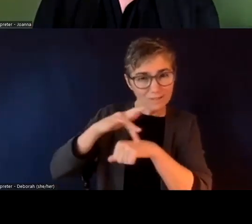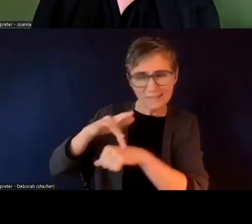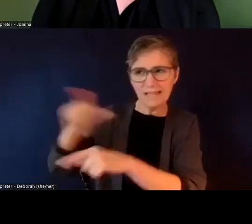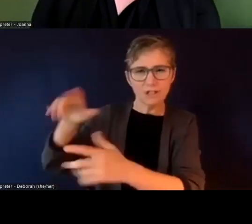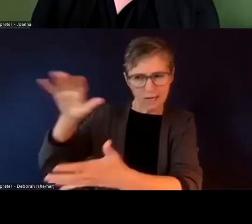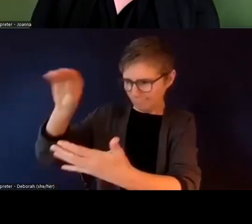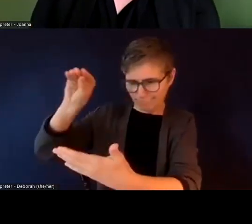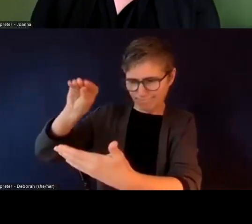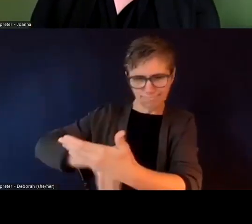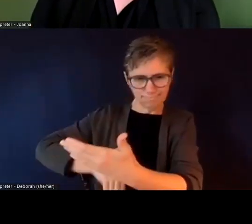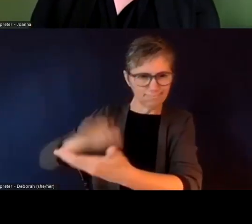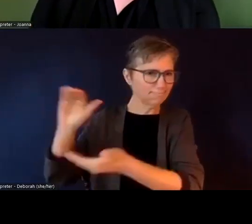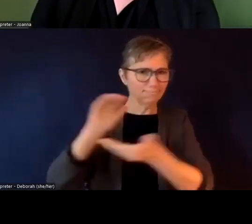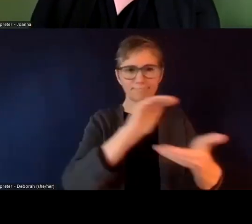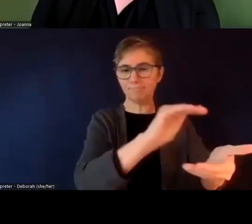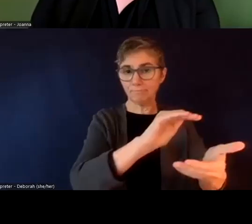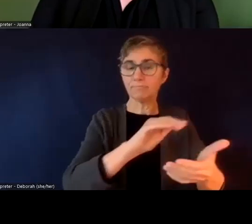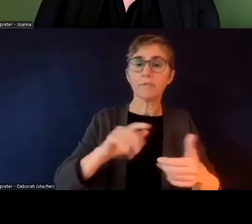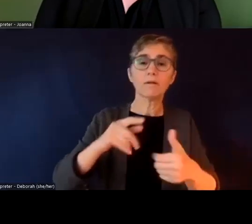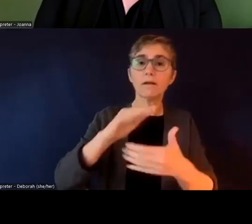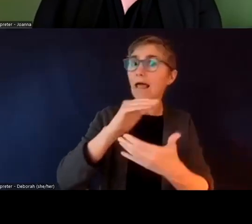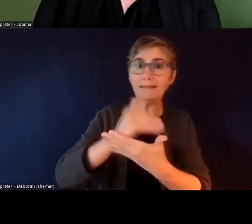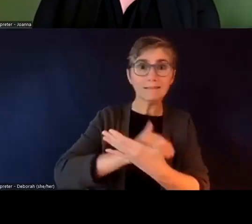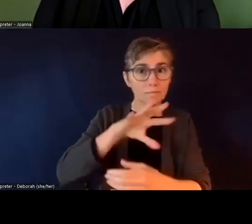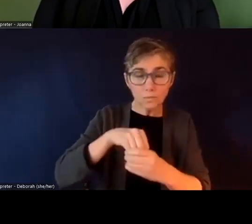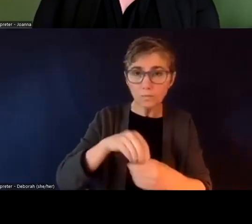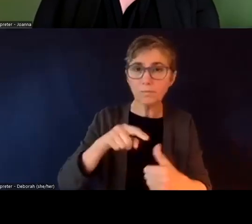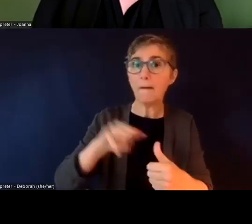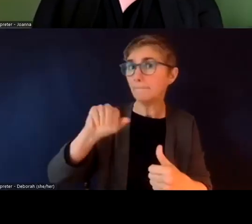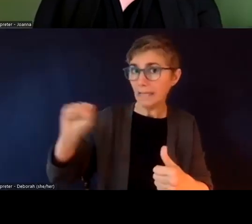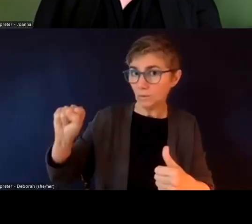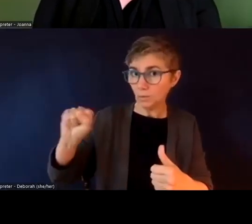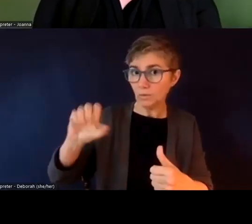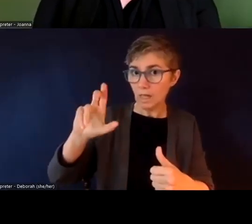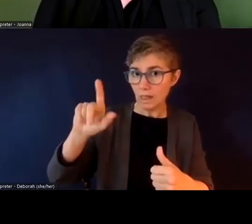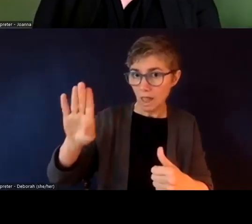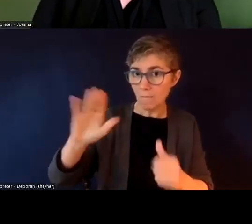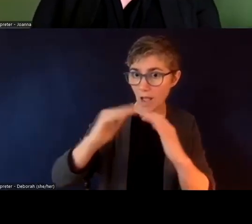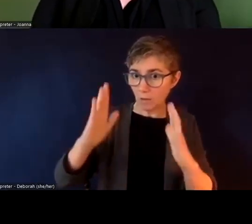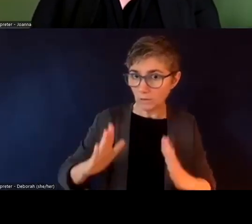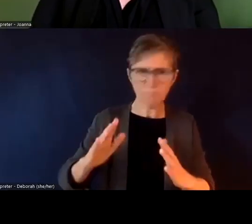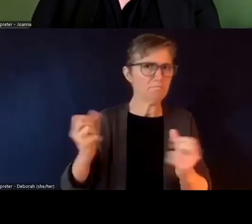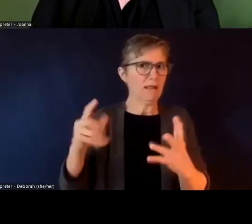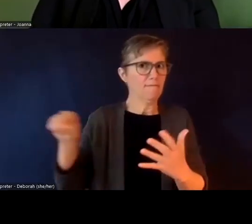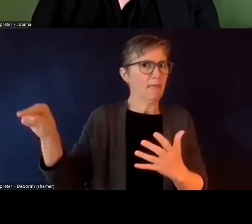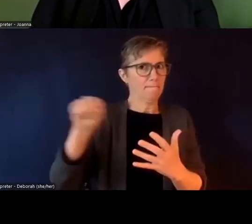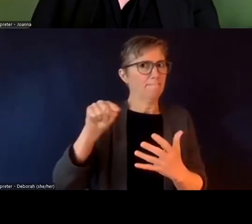list of the Massachusetts clubhouses. Many of the Massachusetts clubhouses also have Dual